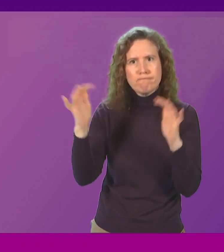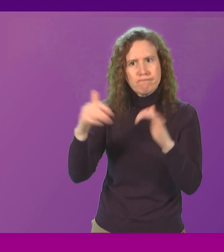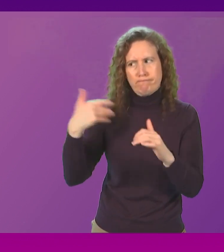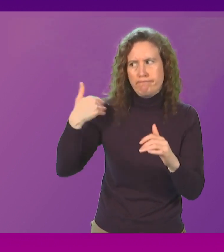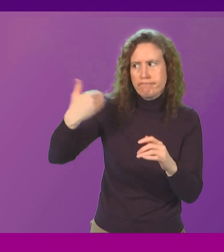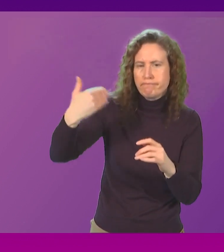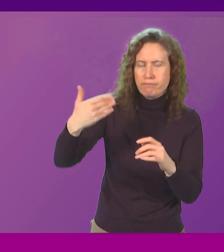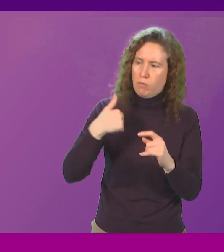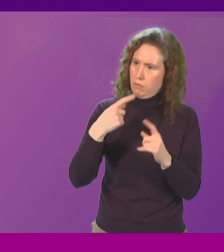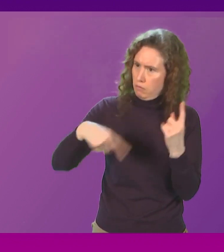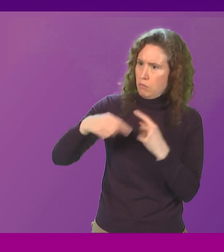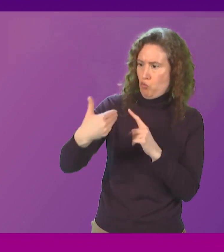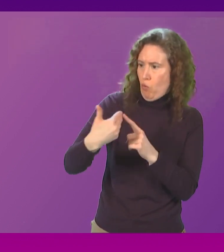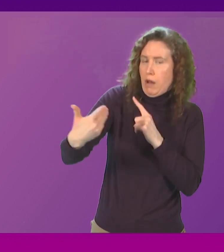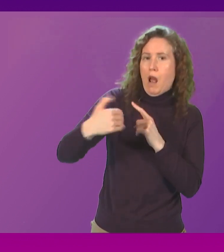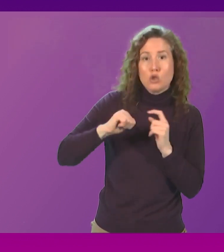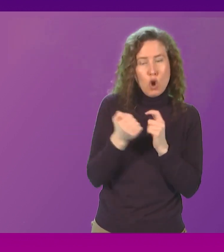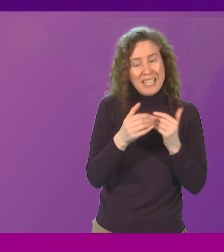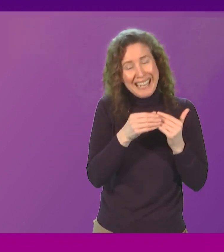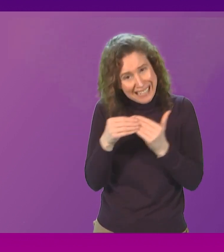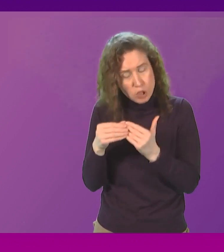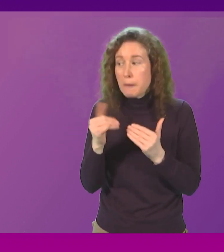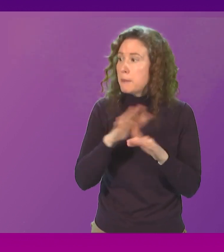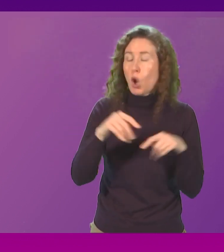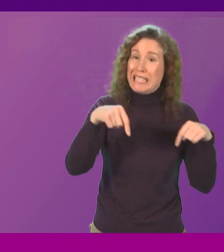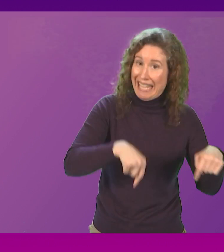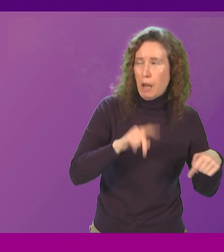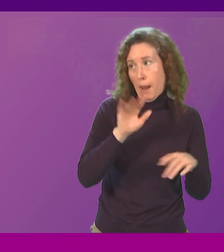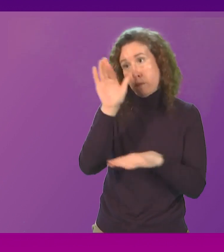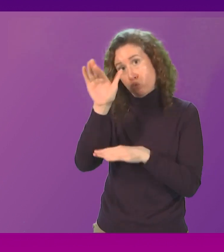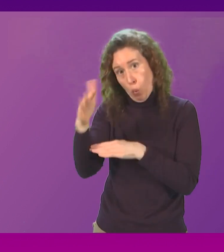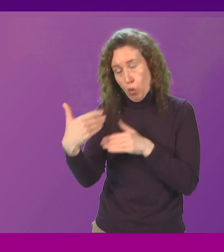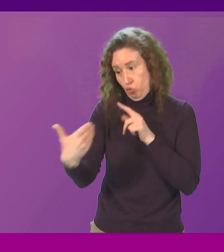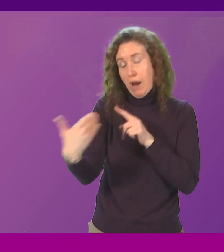that there is a recognition of Scotland’s leadership—if not here, in this Parliament, then certainly among countries overseas.